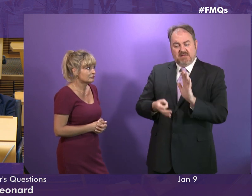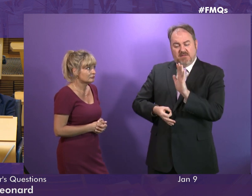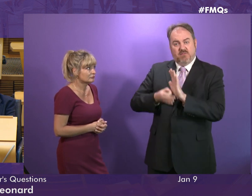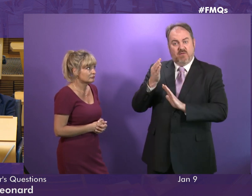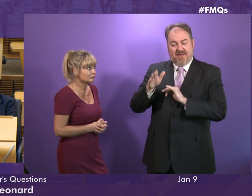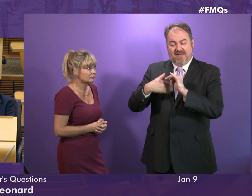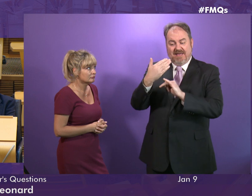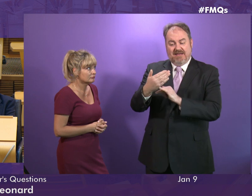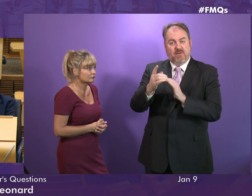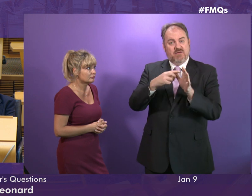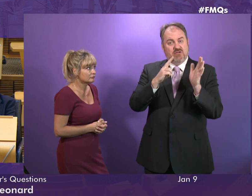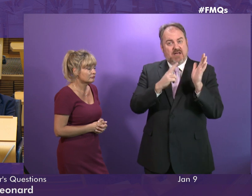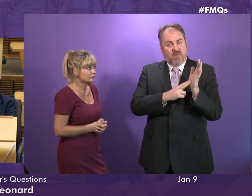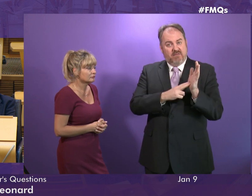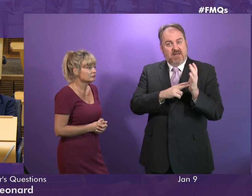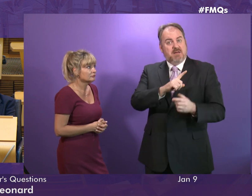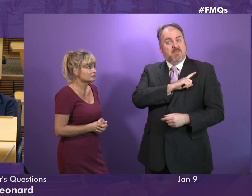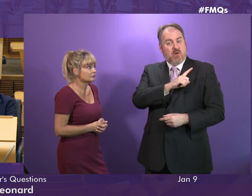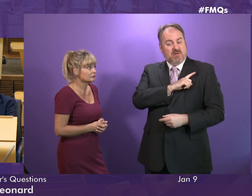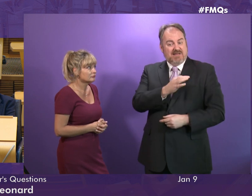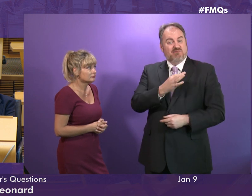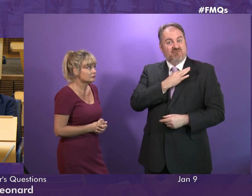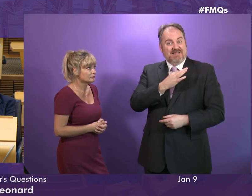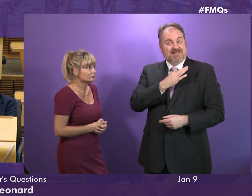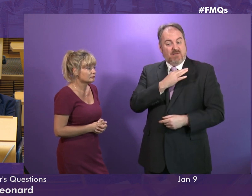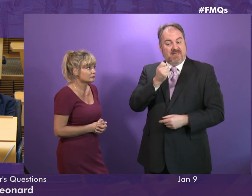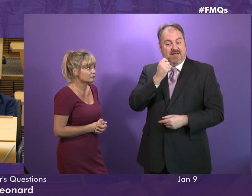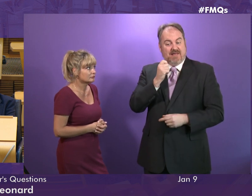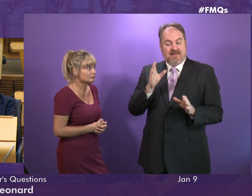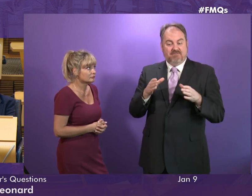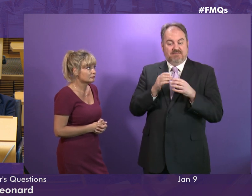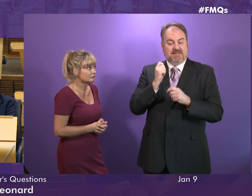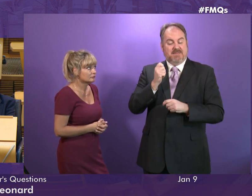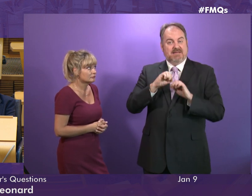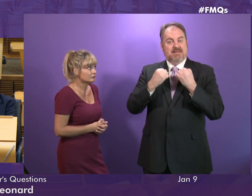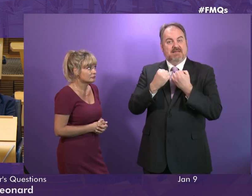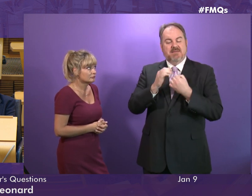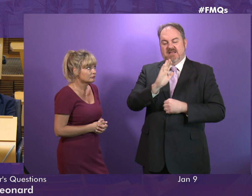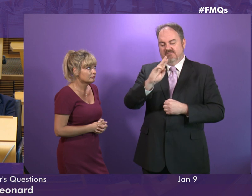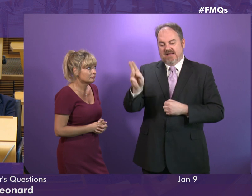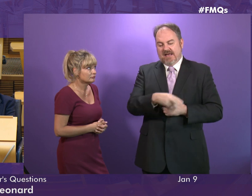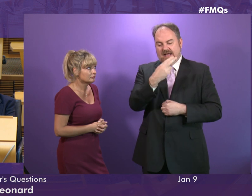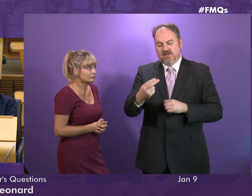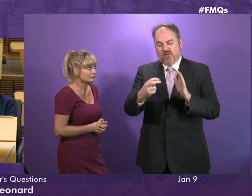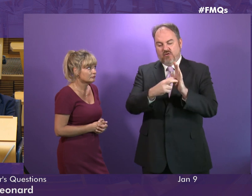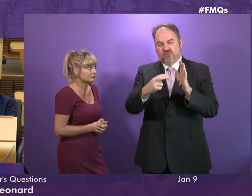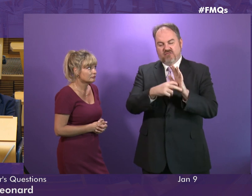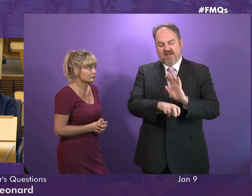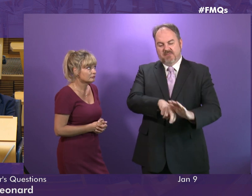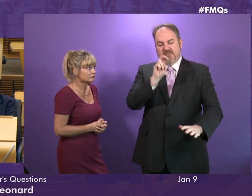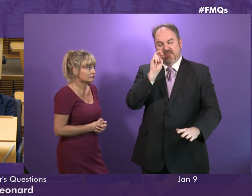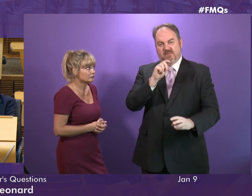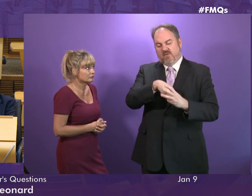the month or face the real prospect of the Care Inspectorate cancelling the service registration.